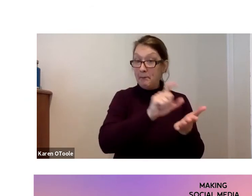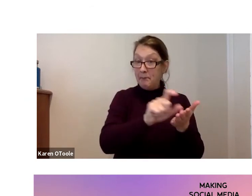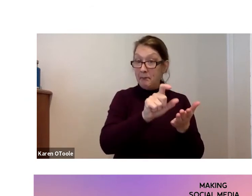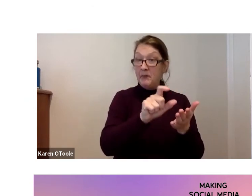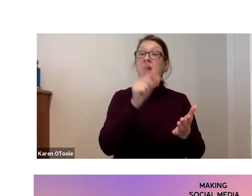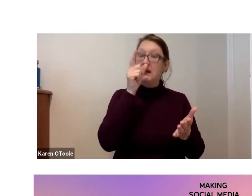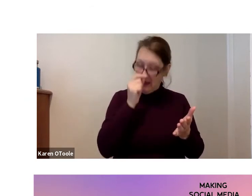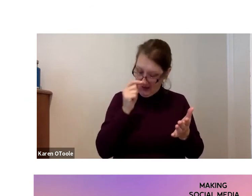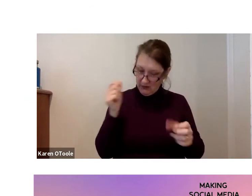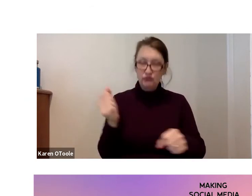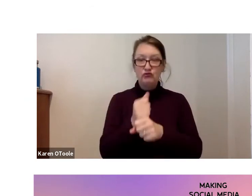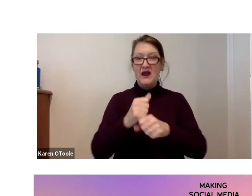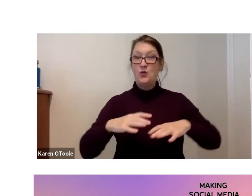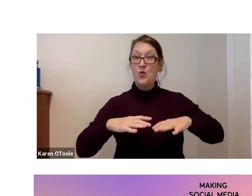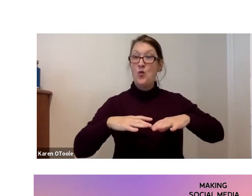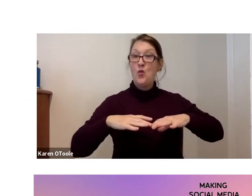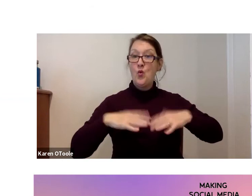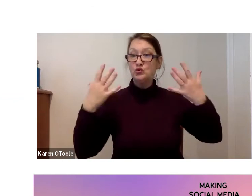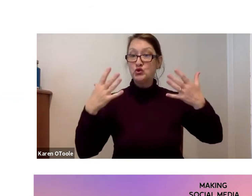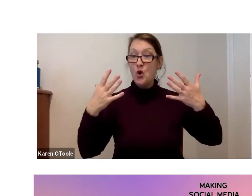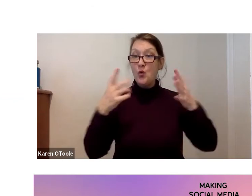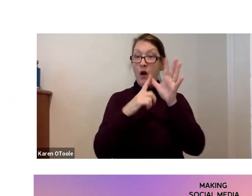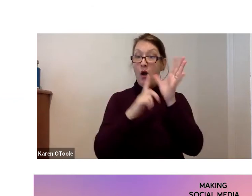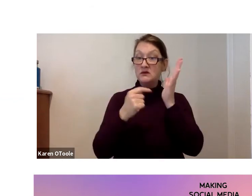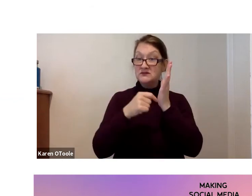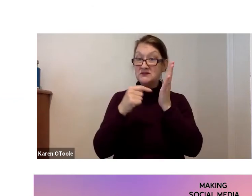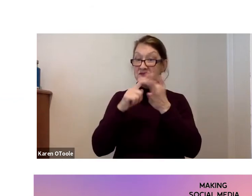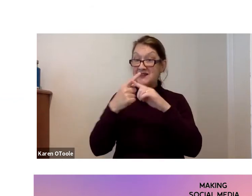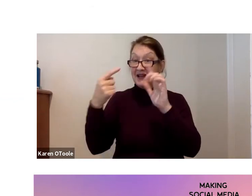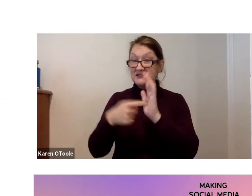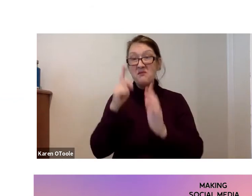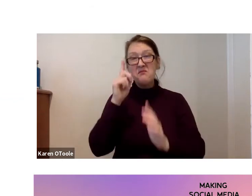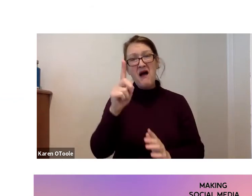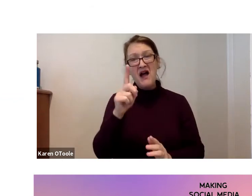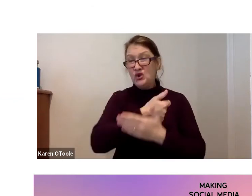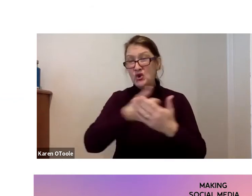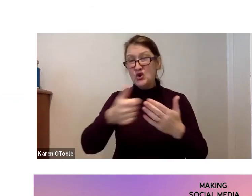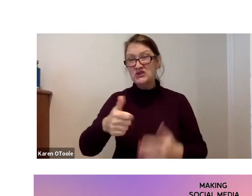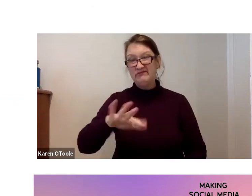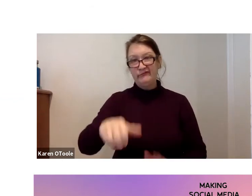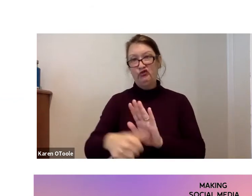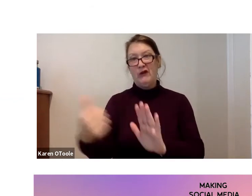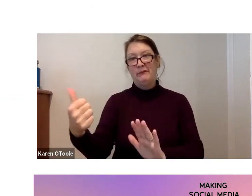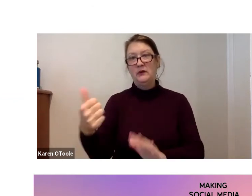alt text. It is usually pretty bad, it is one or two words, it is like